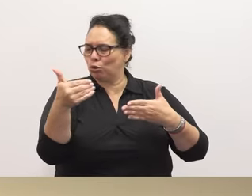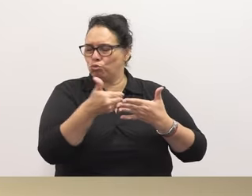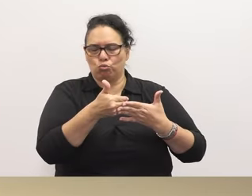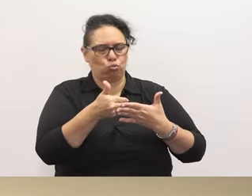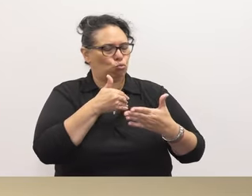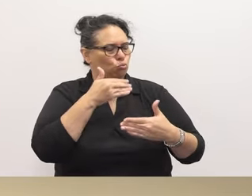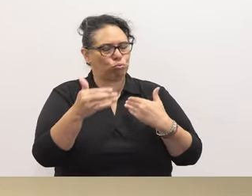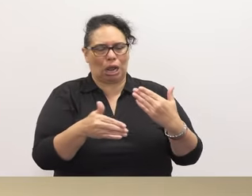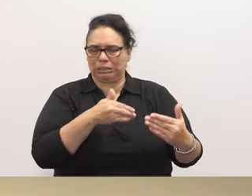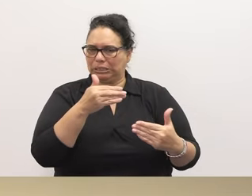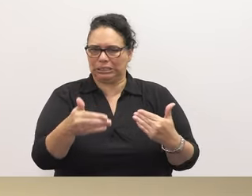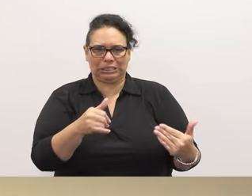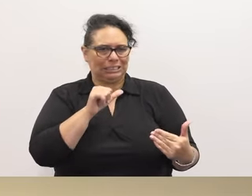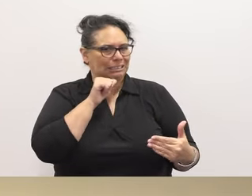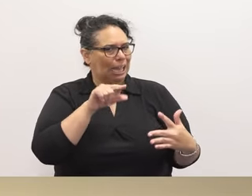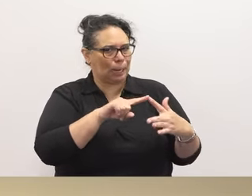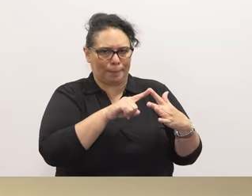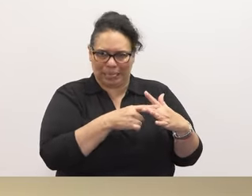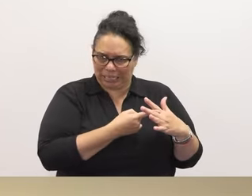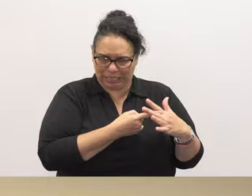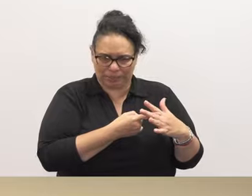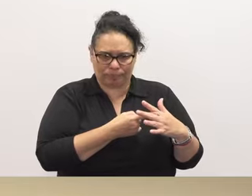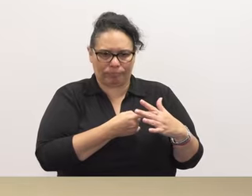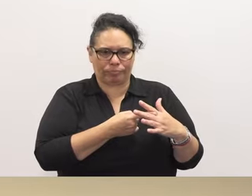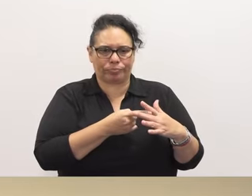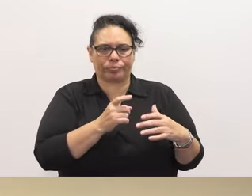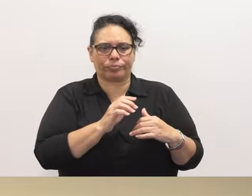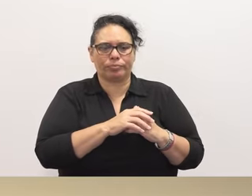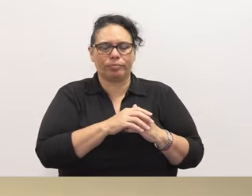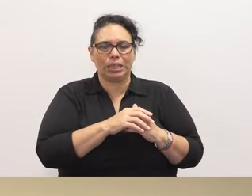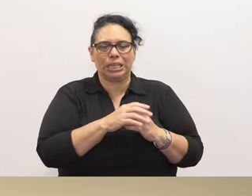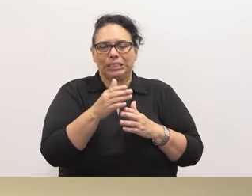You were actually nearing the end of what for you